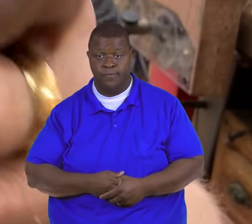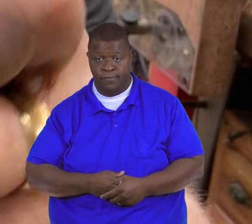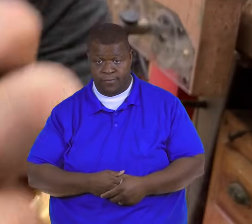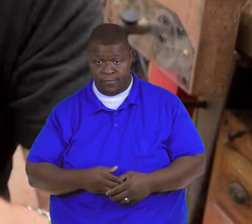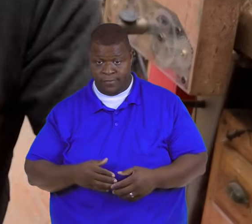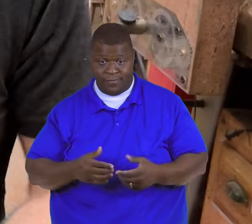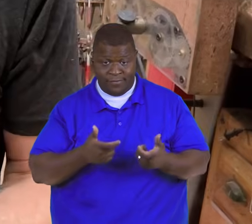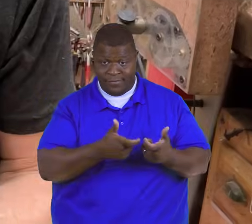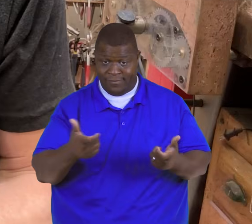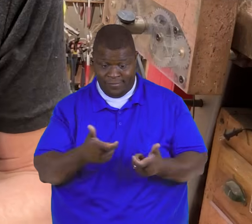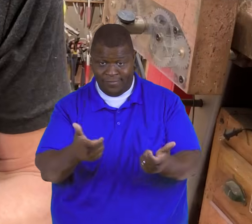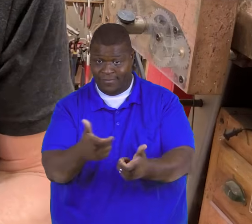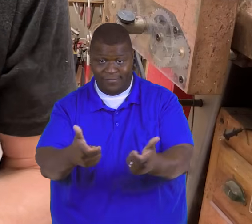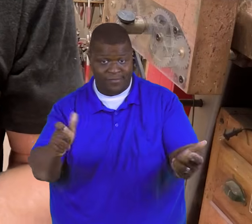That's what I'm looking to eliminate from all